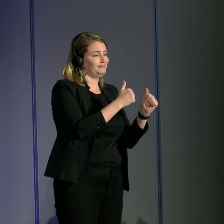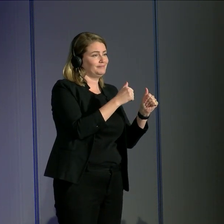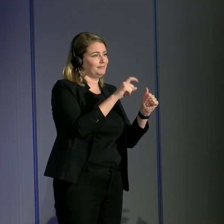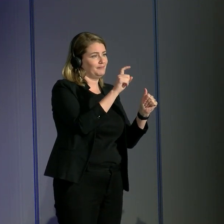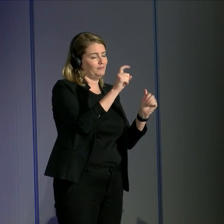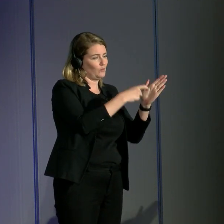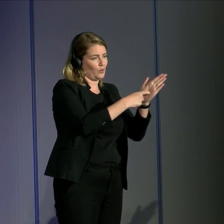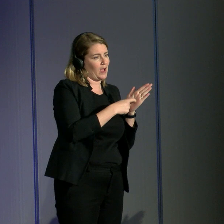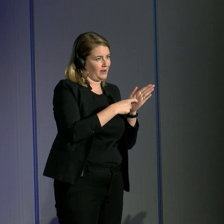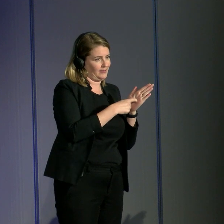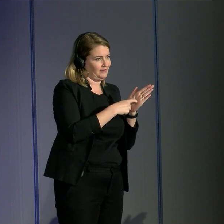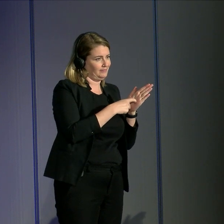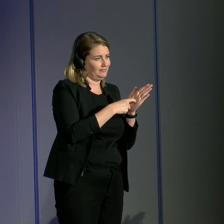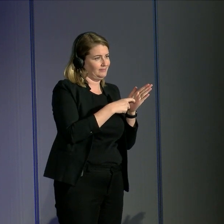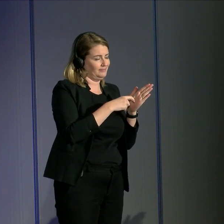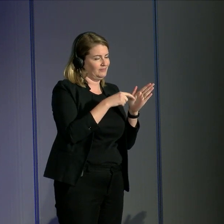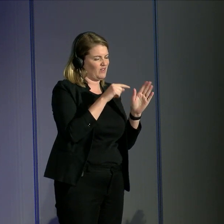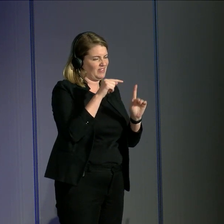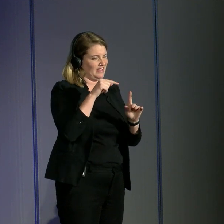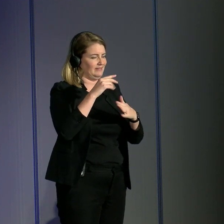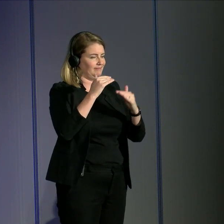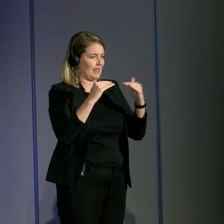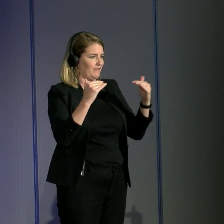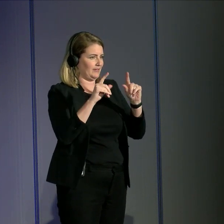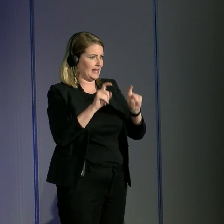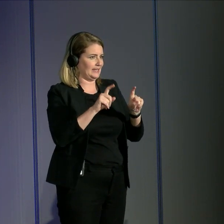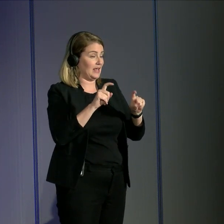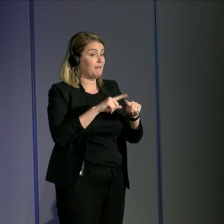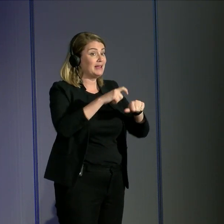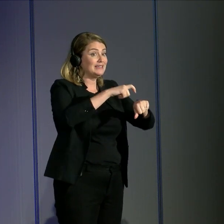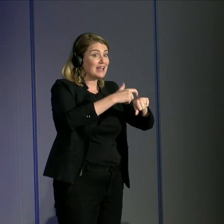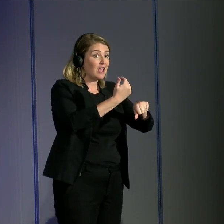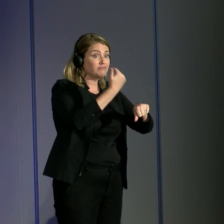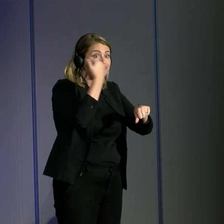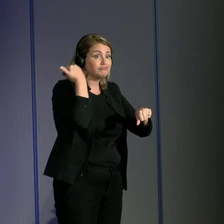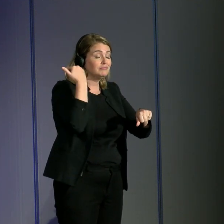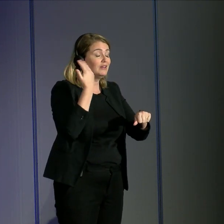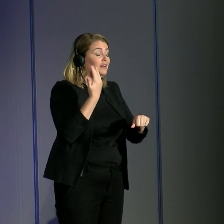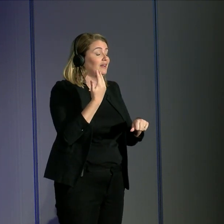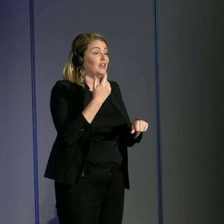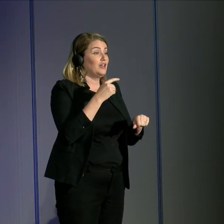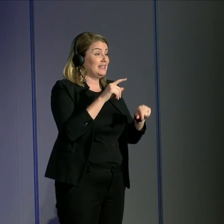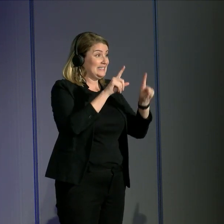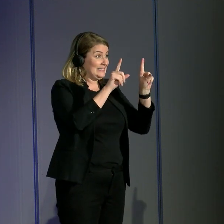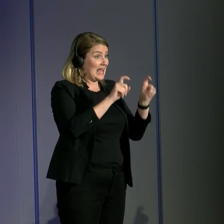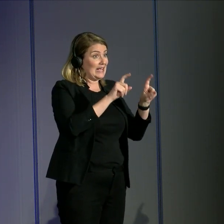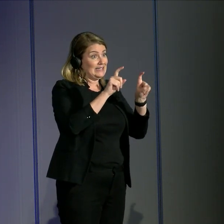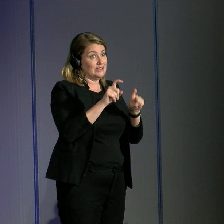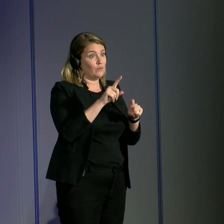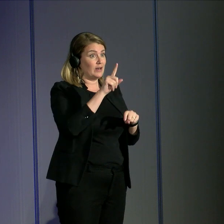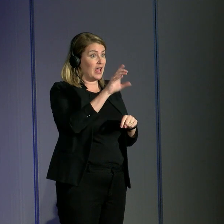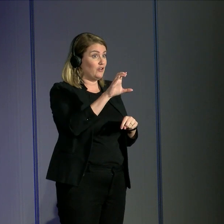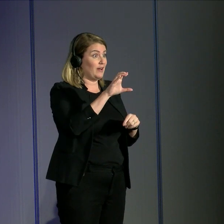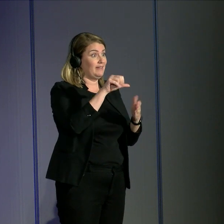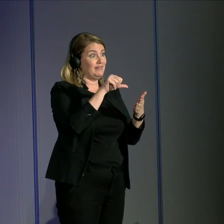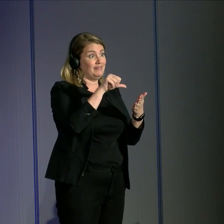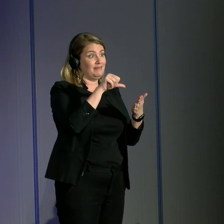But, again, it's time-consuming. You can't test hundreds or thousands of pages.